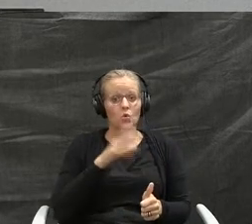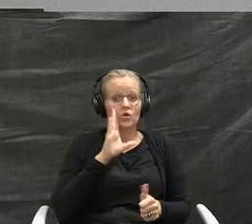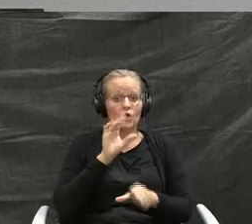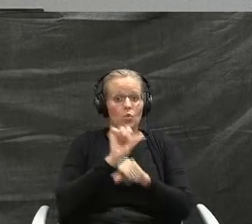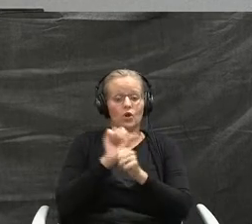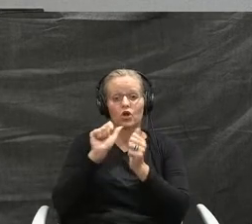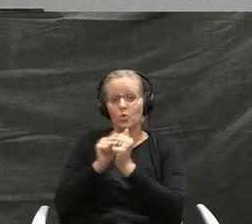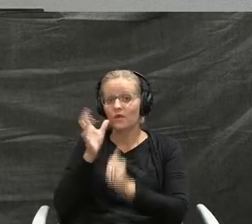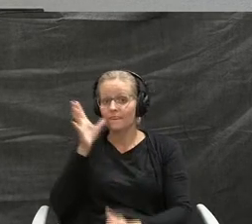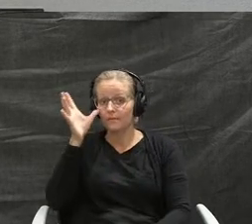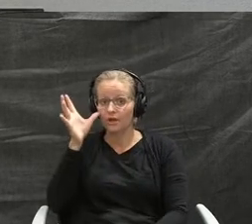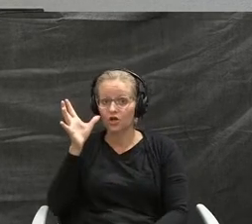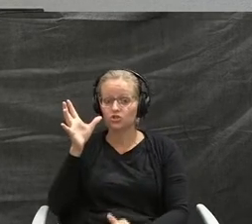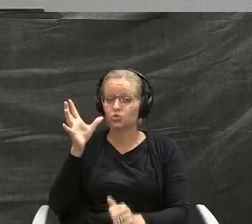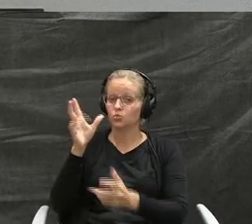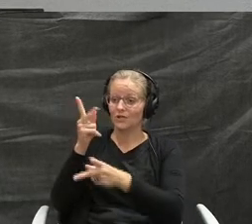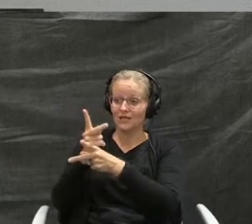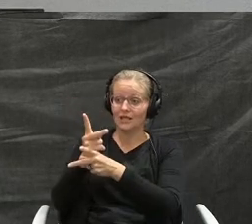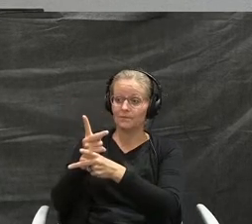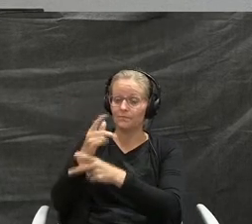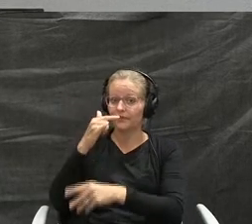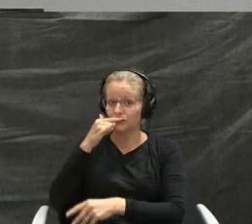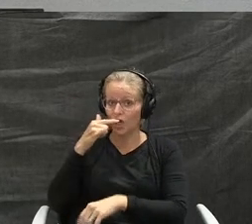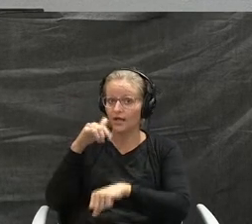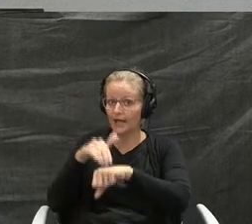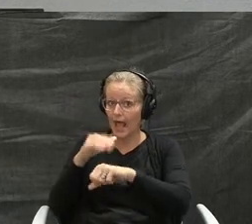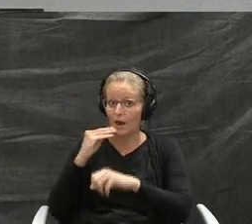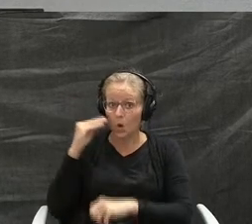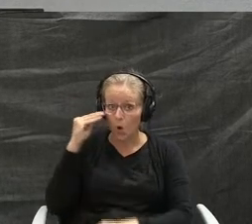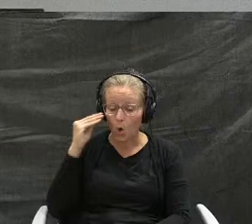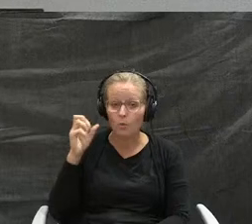either keep the child out of school or get conformity. We